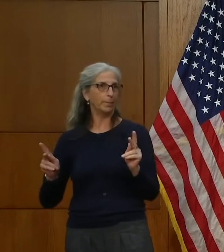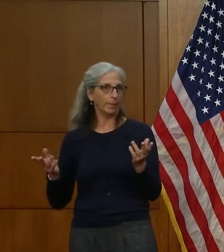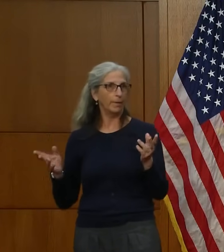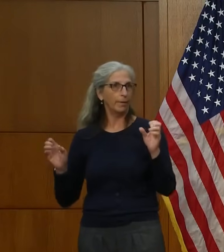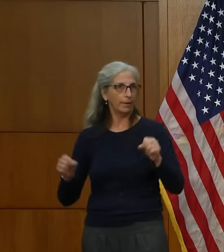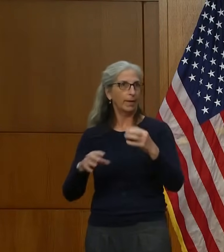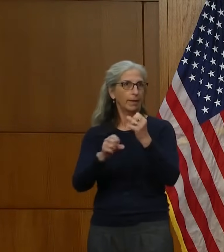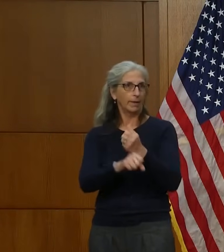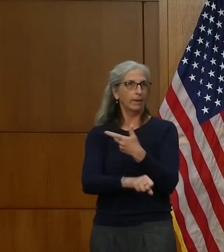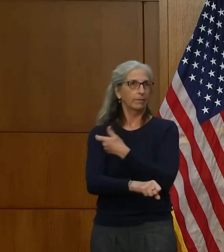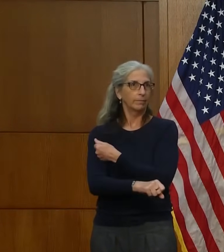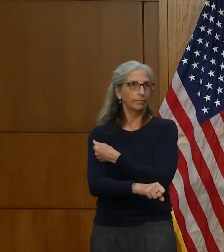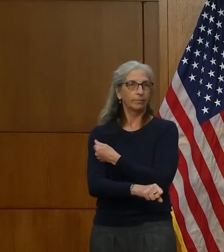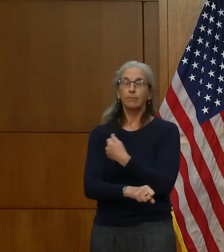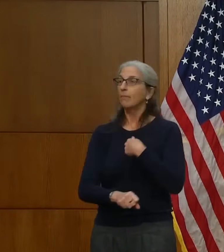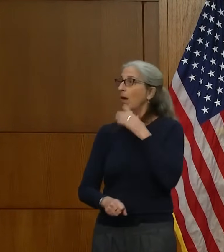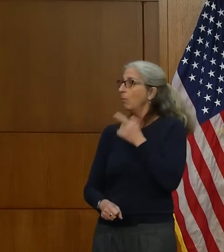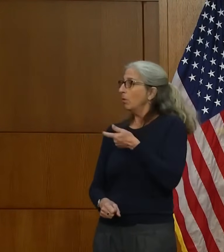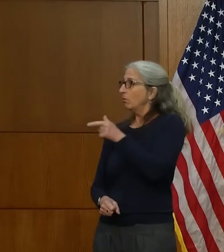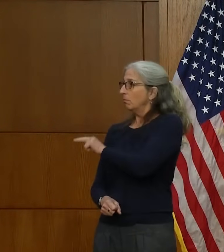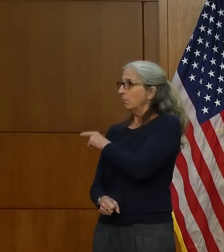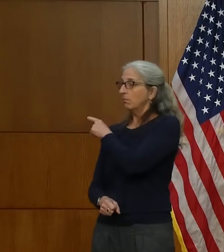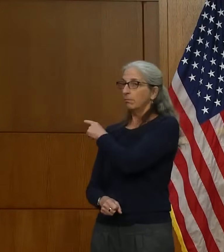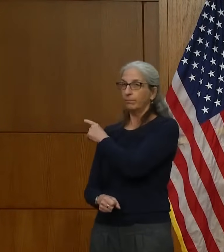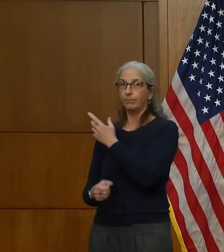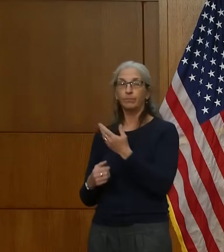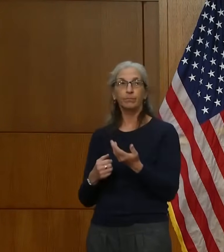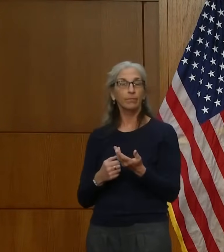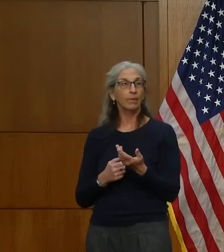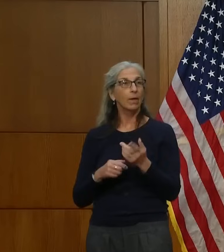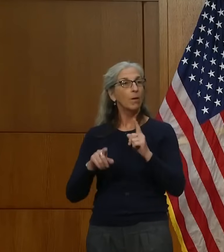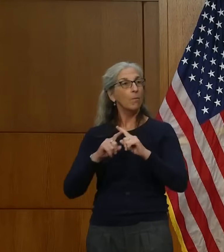PEOPLE BEFORE WE GET TO THE GENERAL POPULATION. AND WHAT DO YOU THINK THAT TIME COMES? I